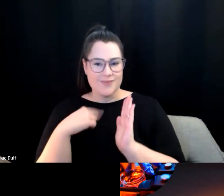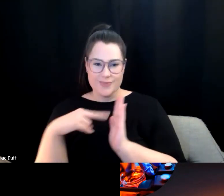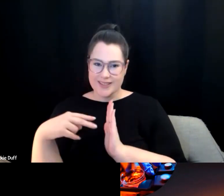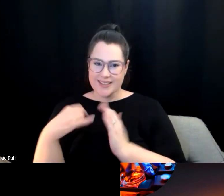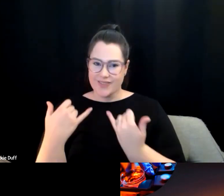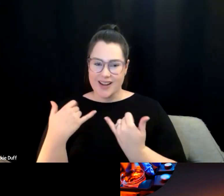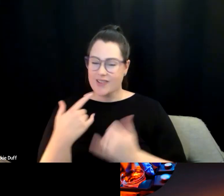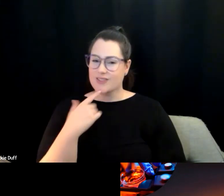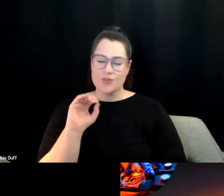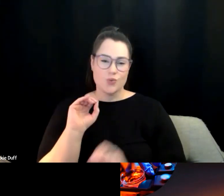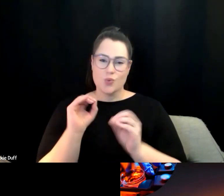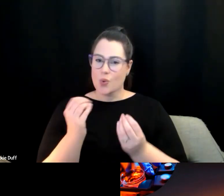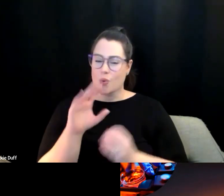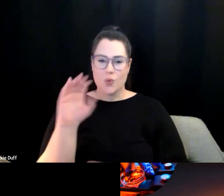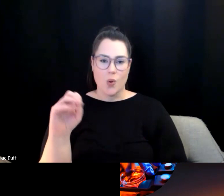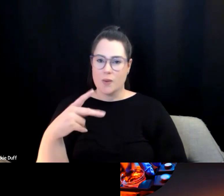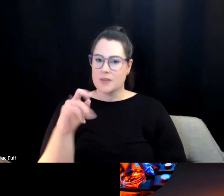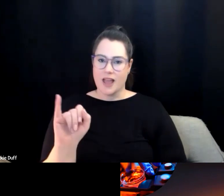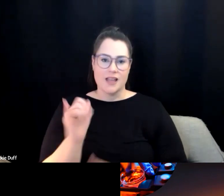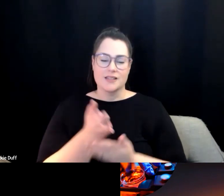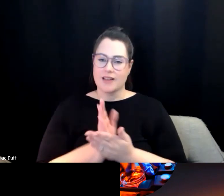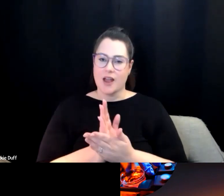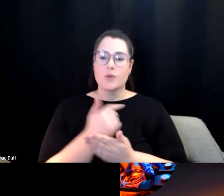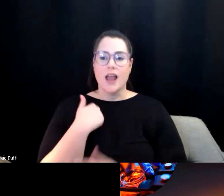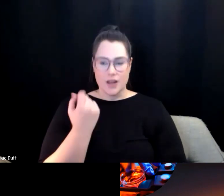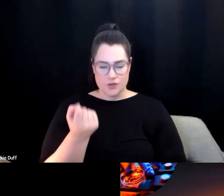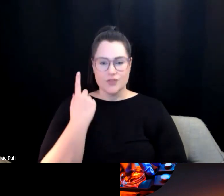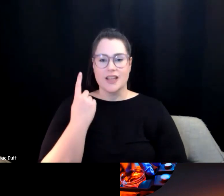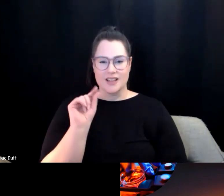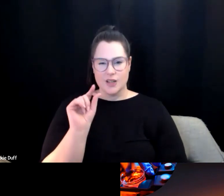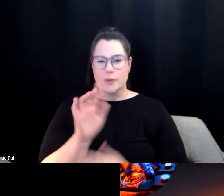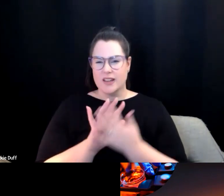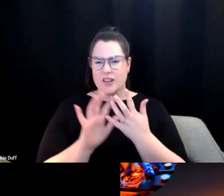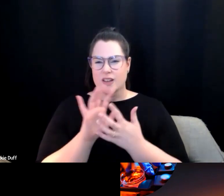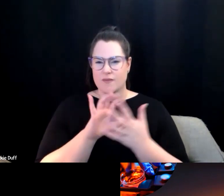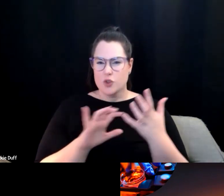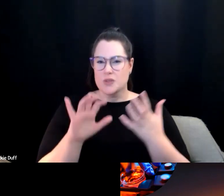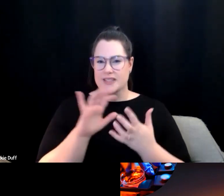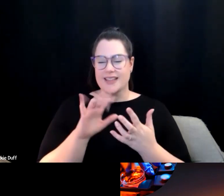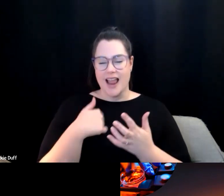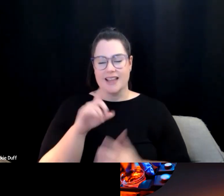No co-PIs are allowed on CAREER proposals. And I do understand it was a little confusing because I did show that.